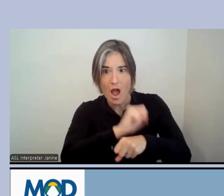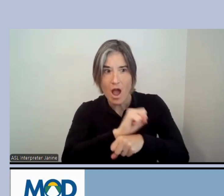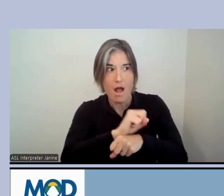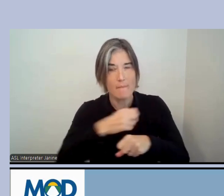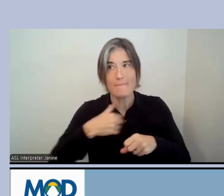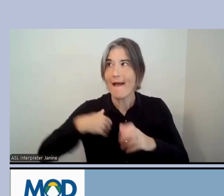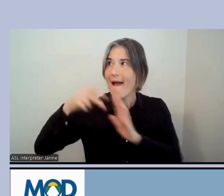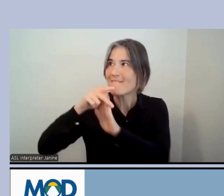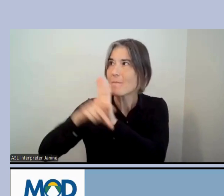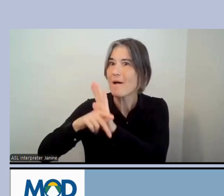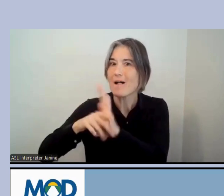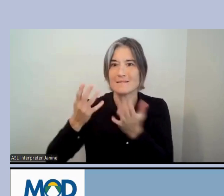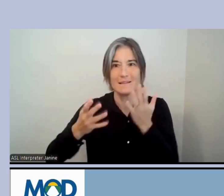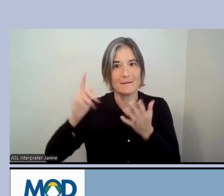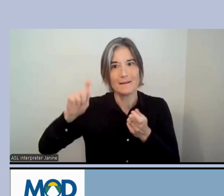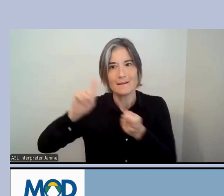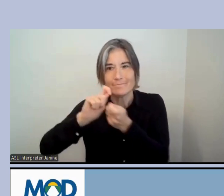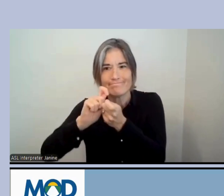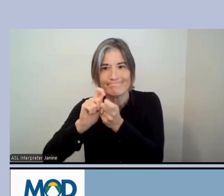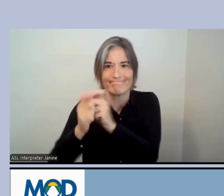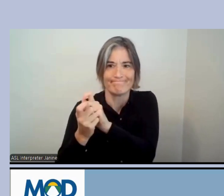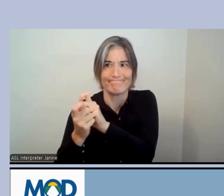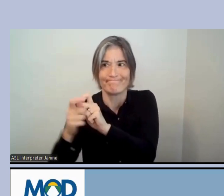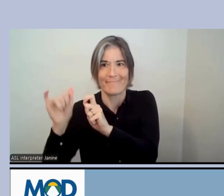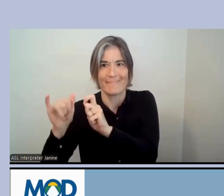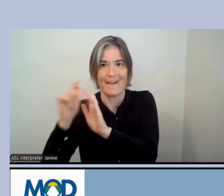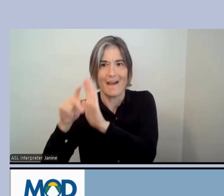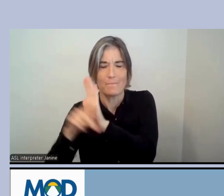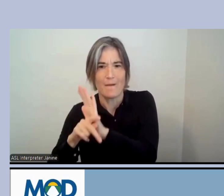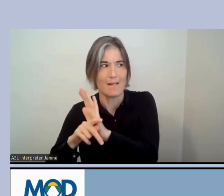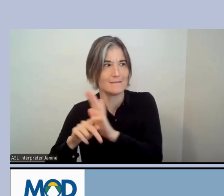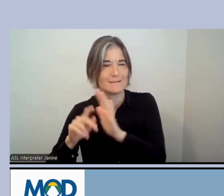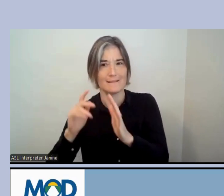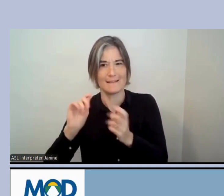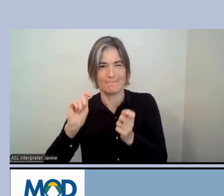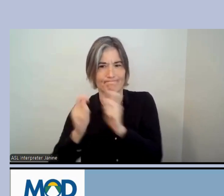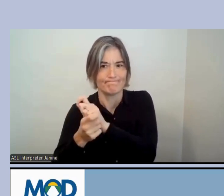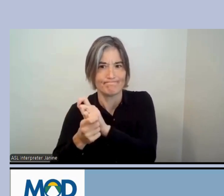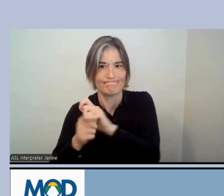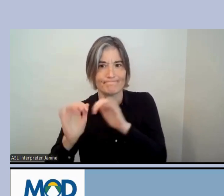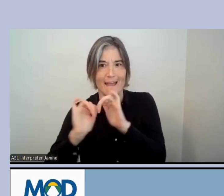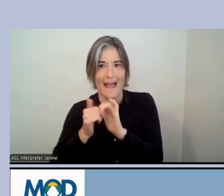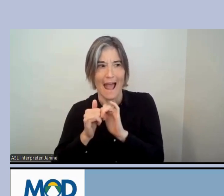The accommodation is the change involved. If it is needed because of a disability,